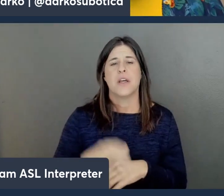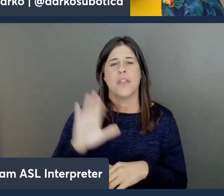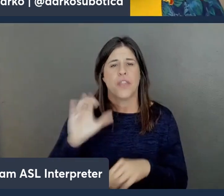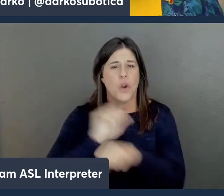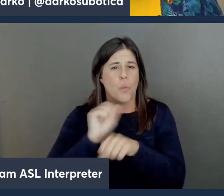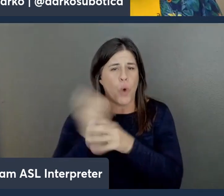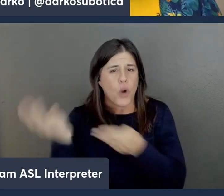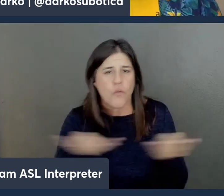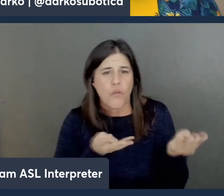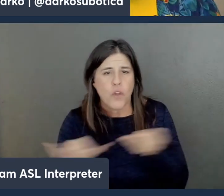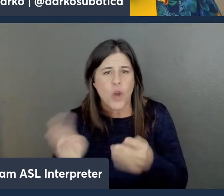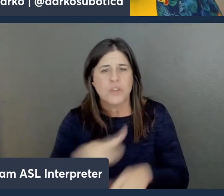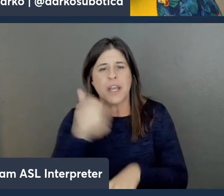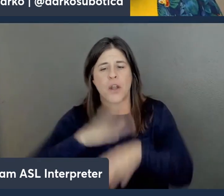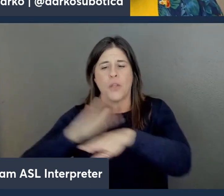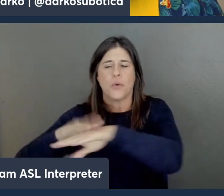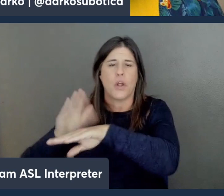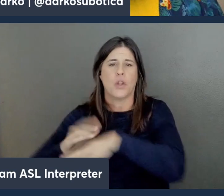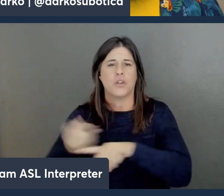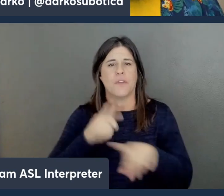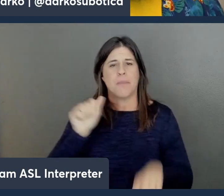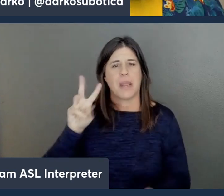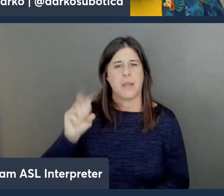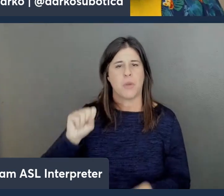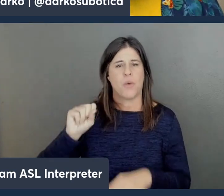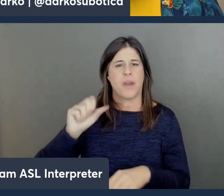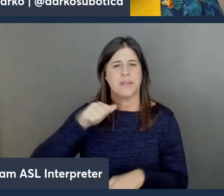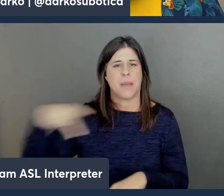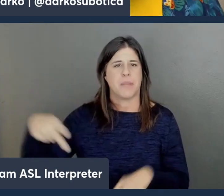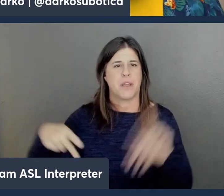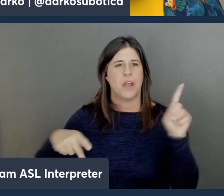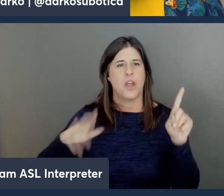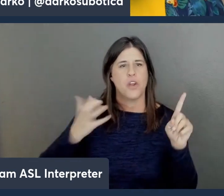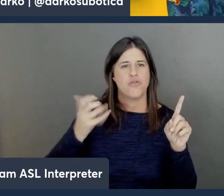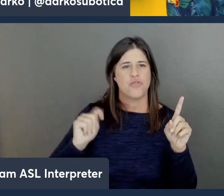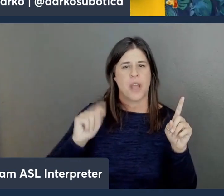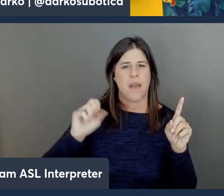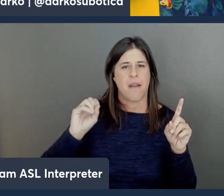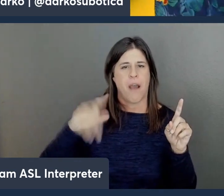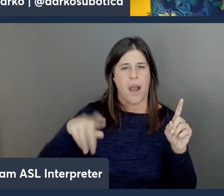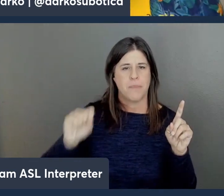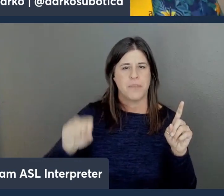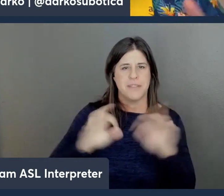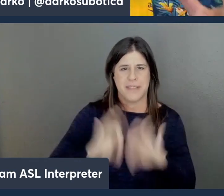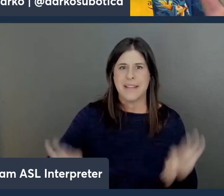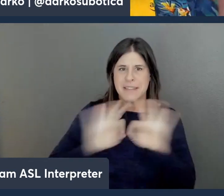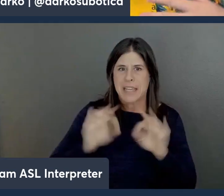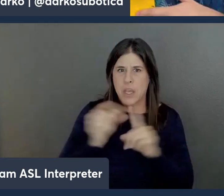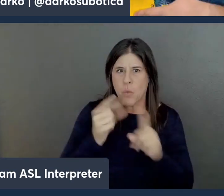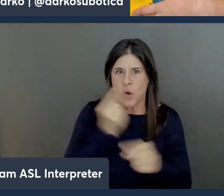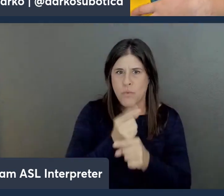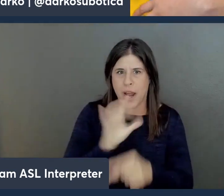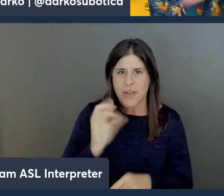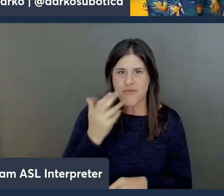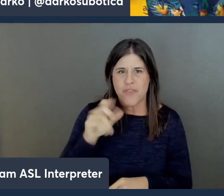and other alerts from AWS applications. Okay. ChatOps. ChatOps is exactly why we're here, Right? ChatOps. So you know how you are like,